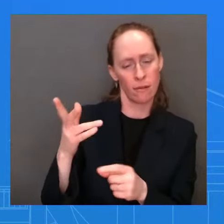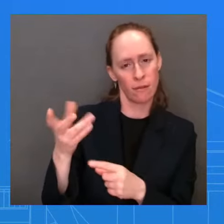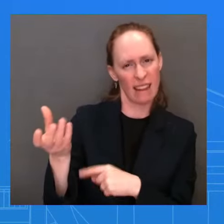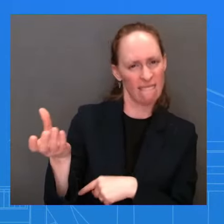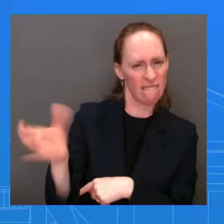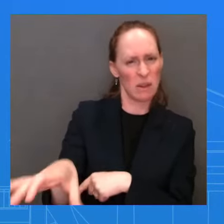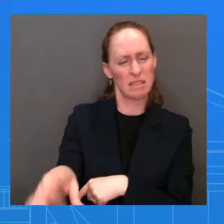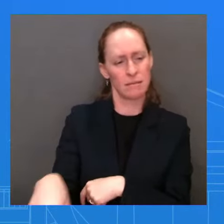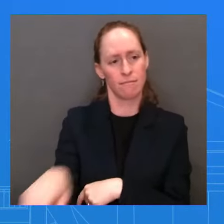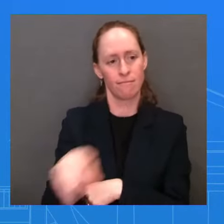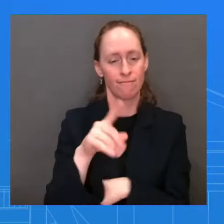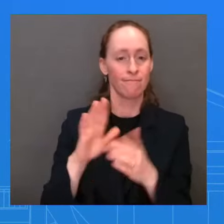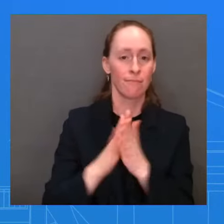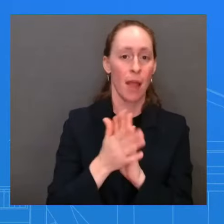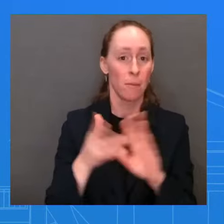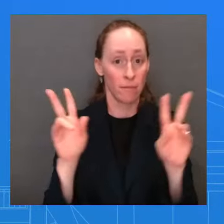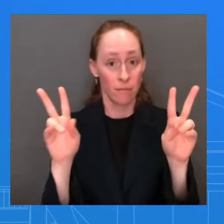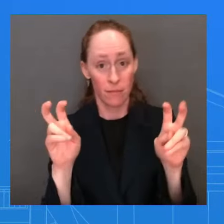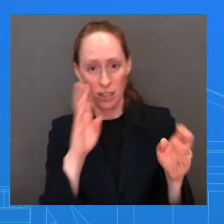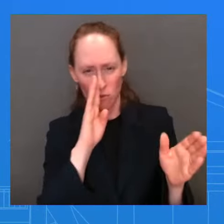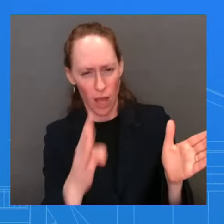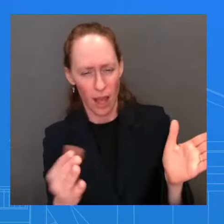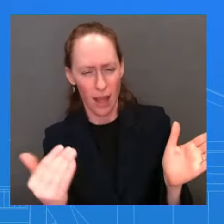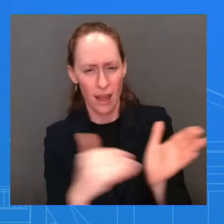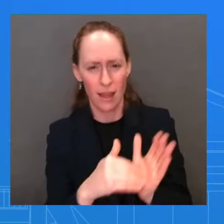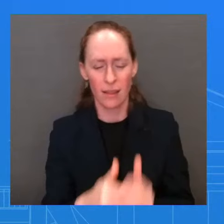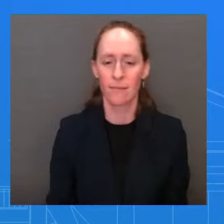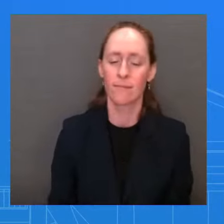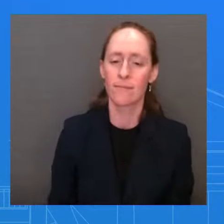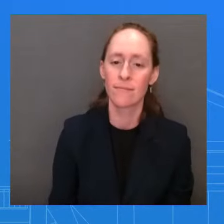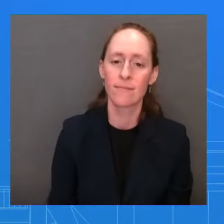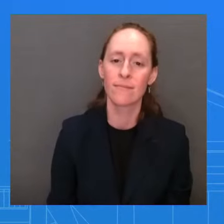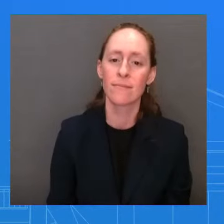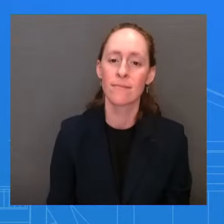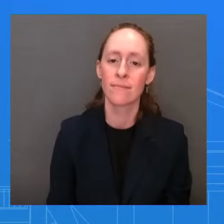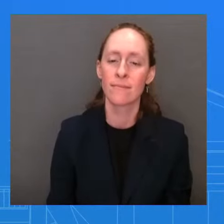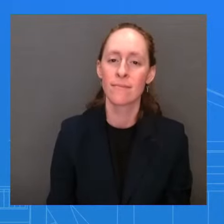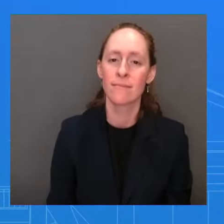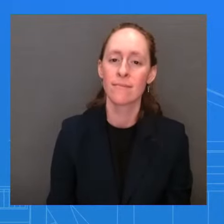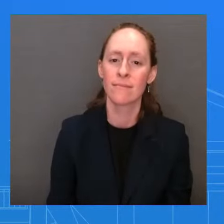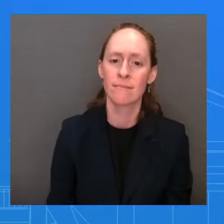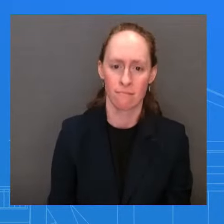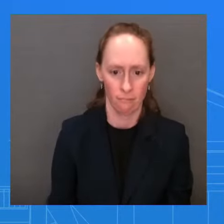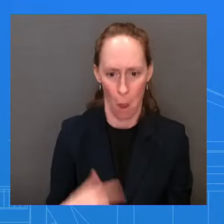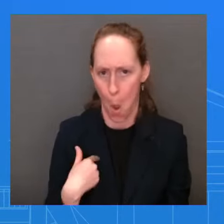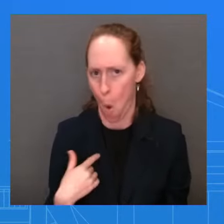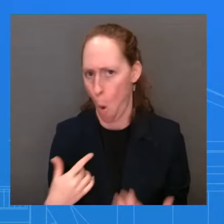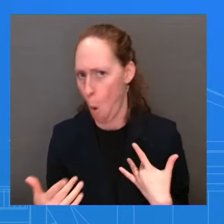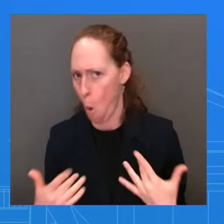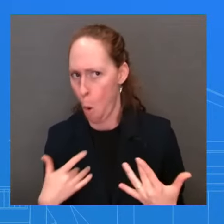extreme anti-LGBTQ+ laws in the world. Human rights are universal. You heard the President say this,